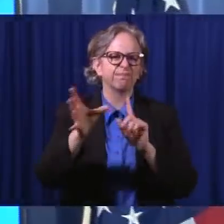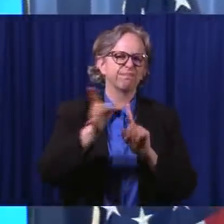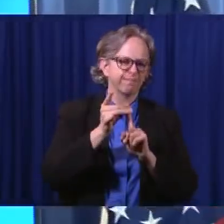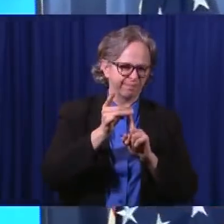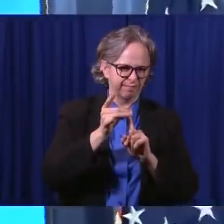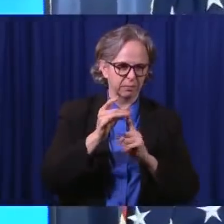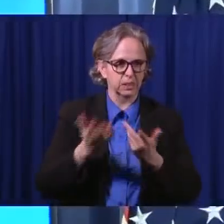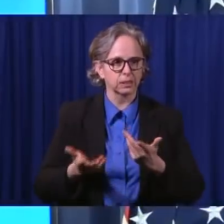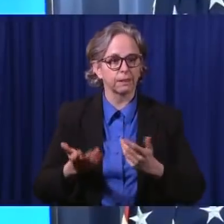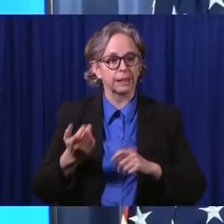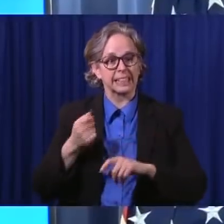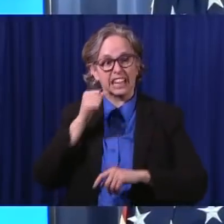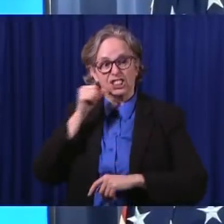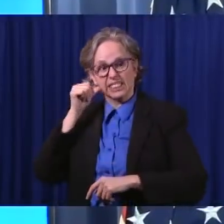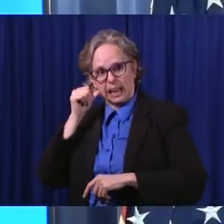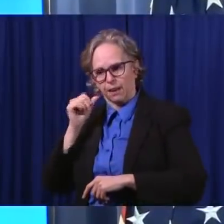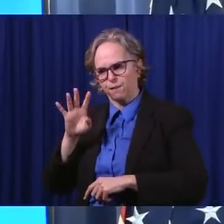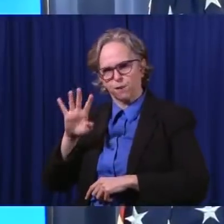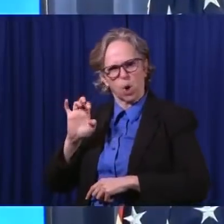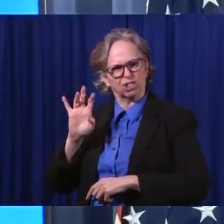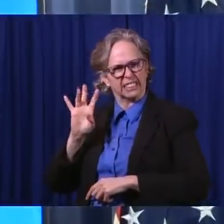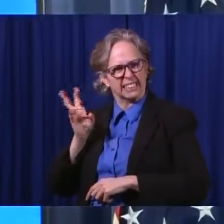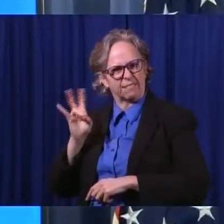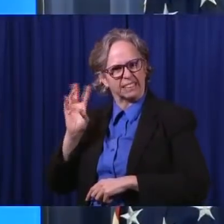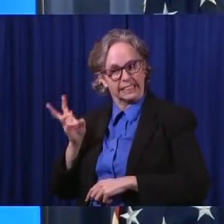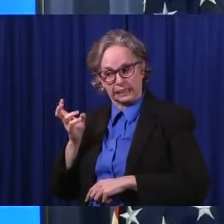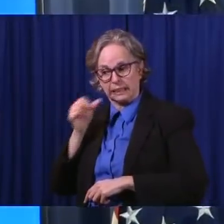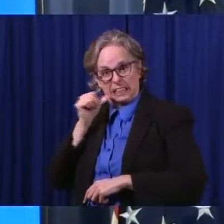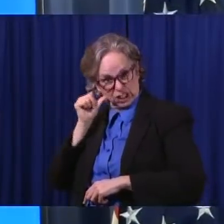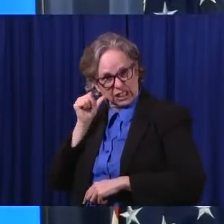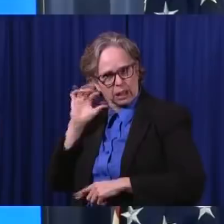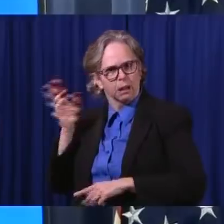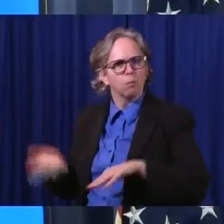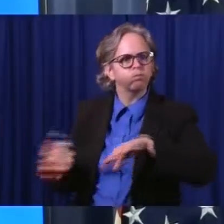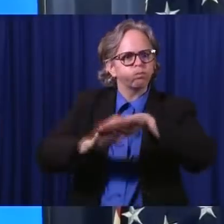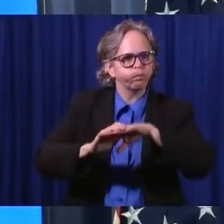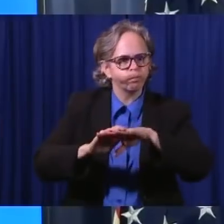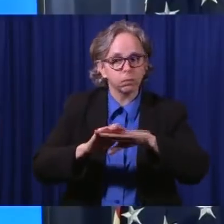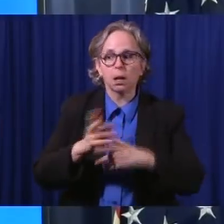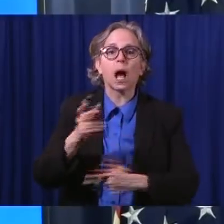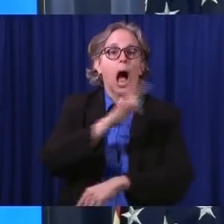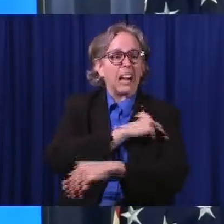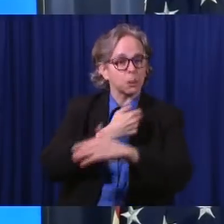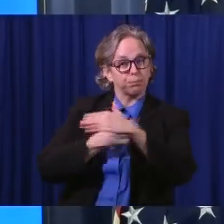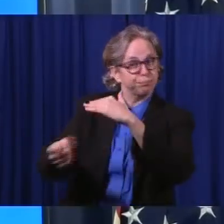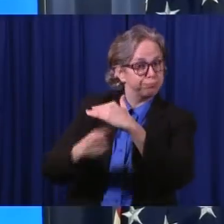ERIC WILL PUT THOSE UP THERE THERE'S AN